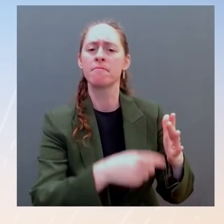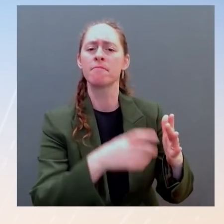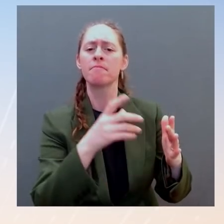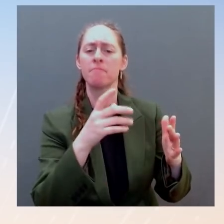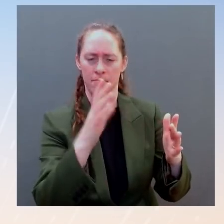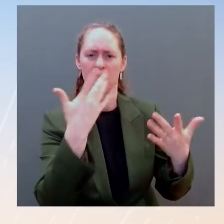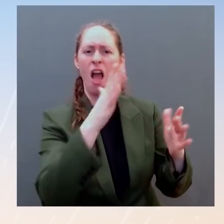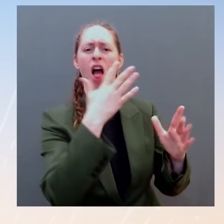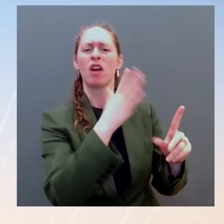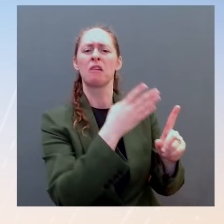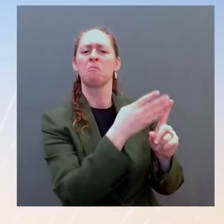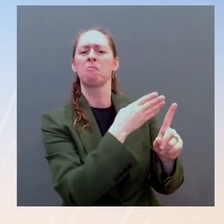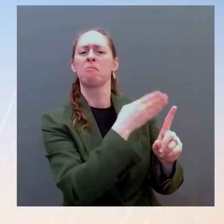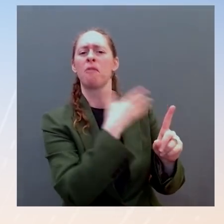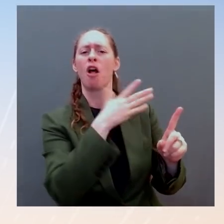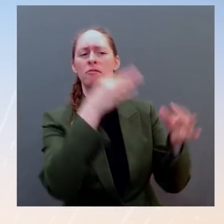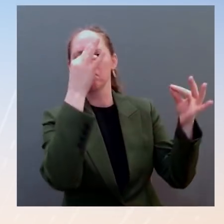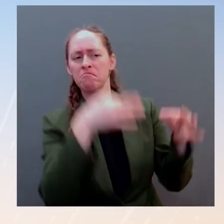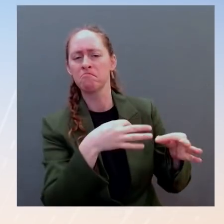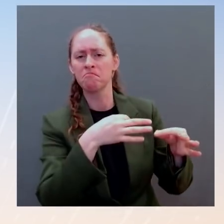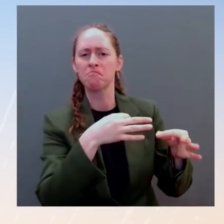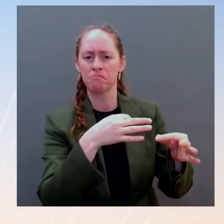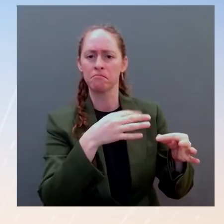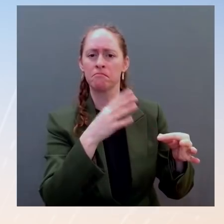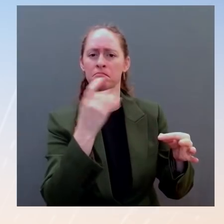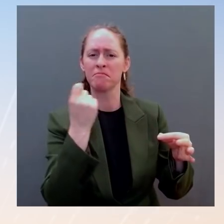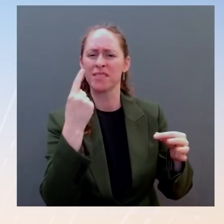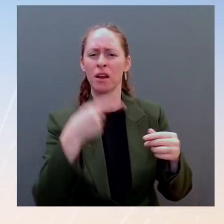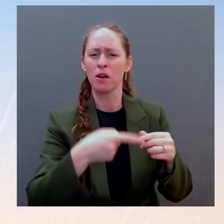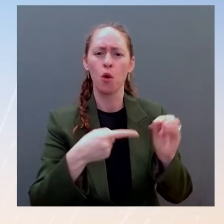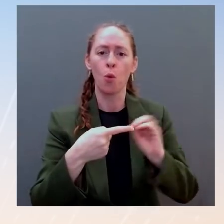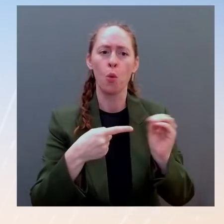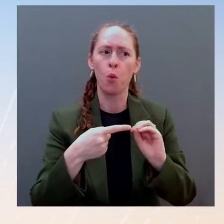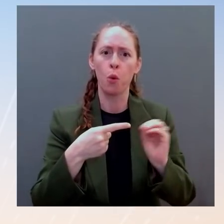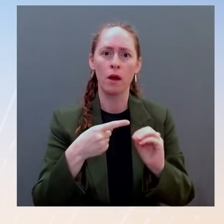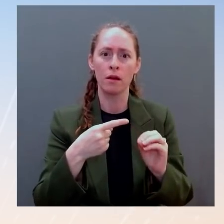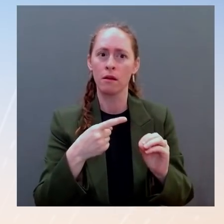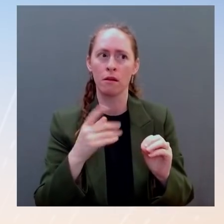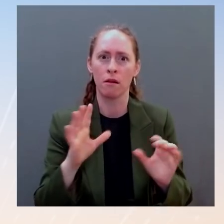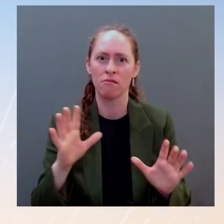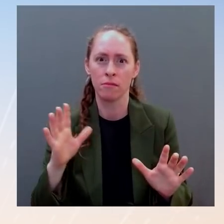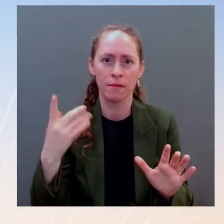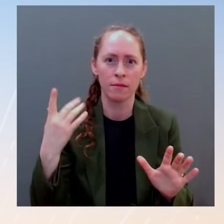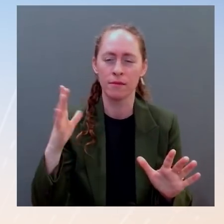And our effort -- which has been ongoing, of course -- has been to ensure current Section 301 tariffs